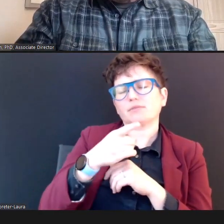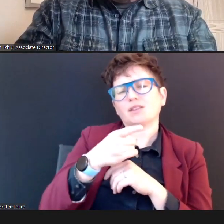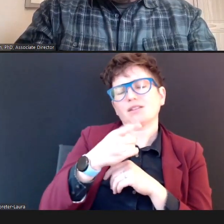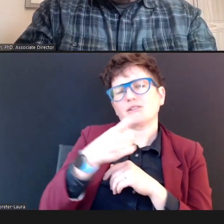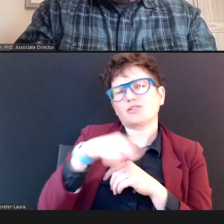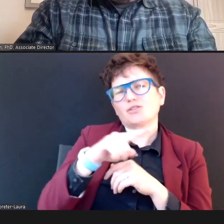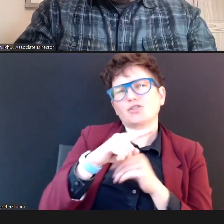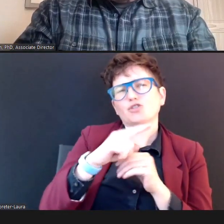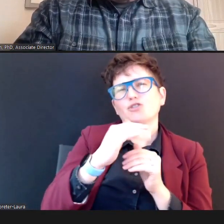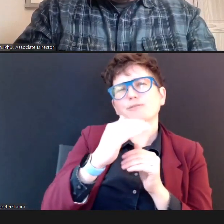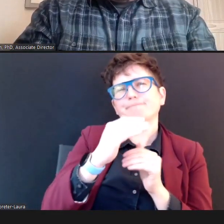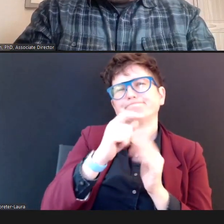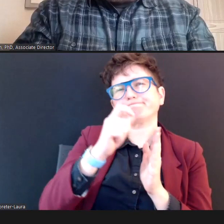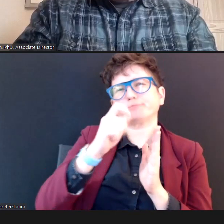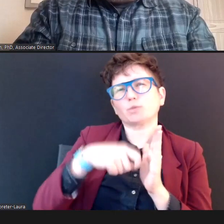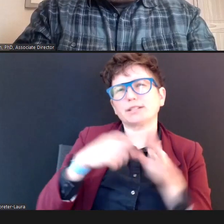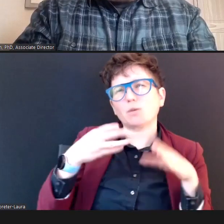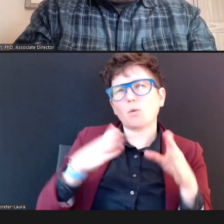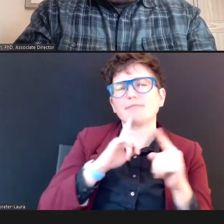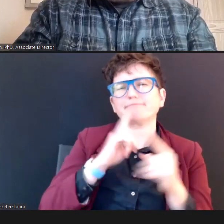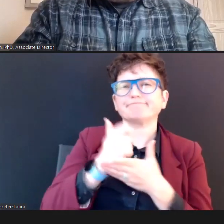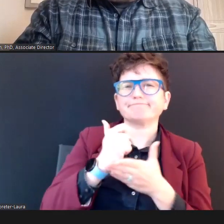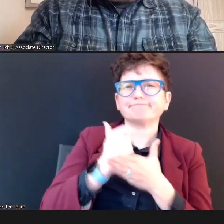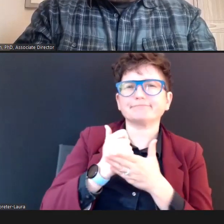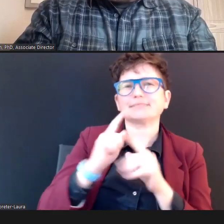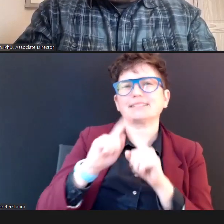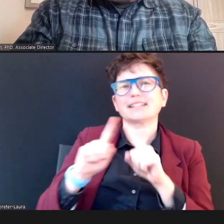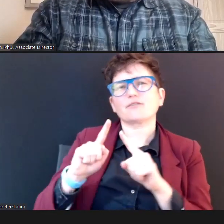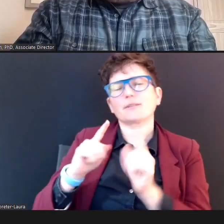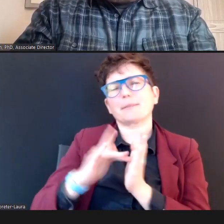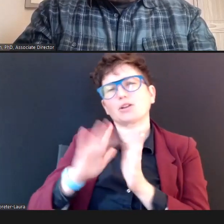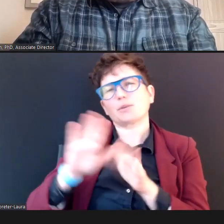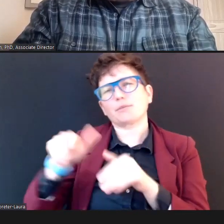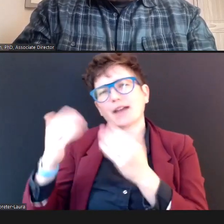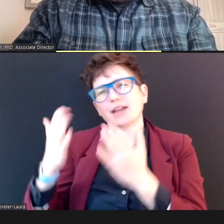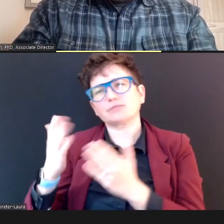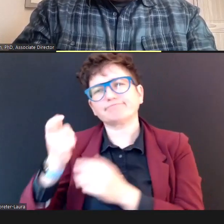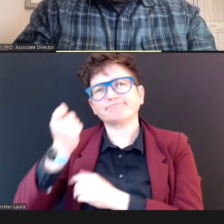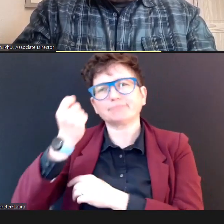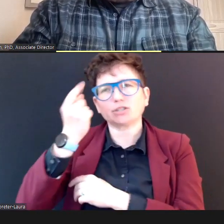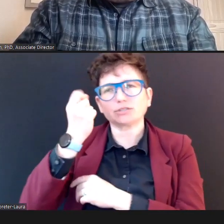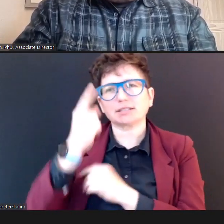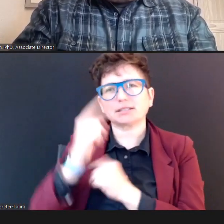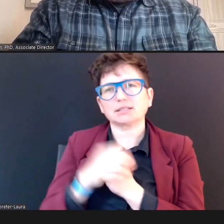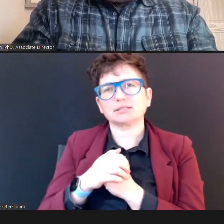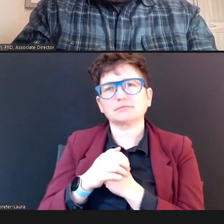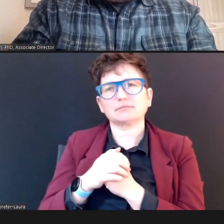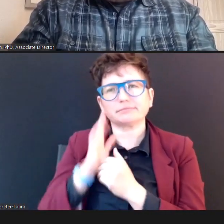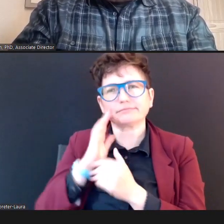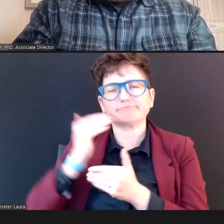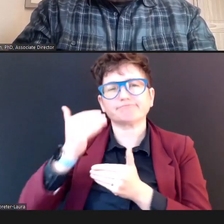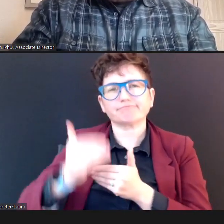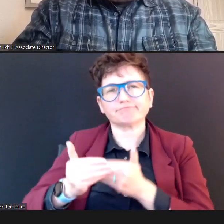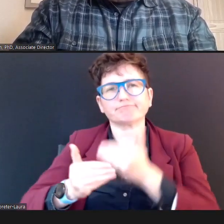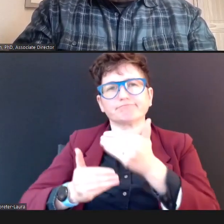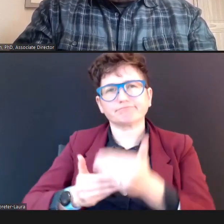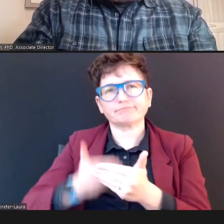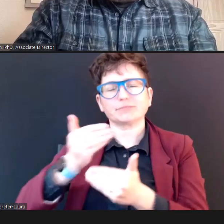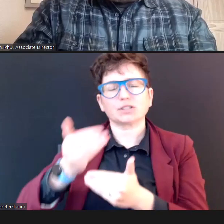helps um medical providers understand